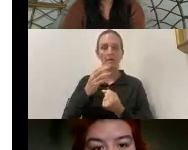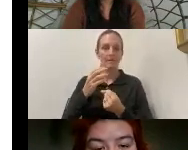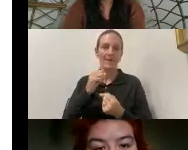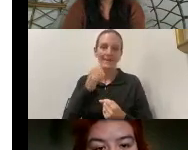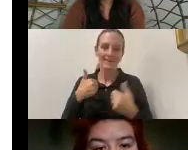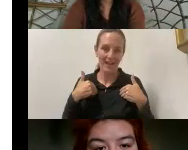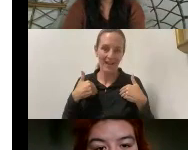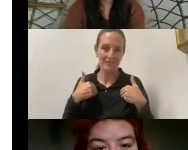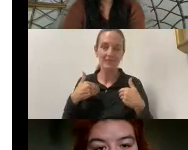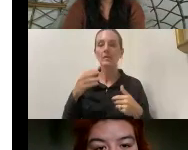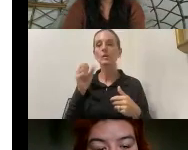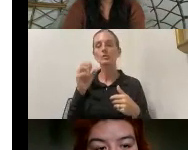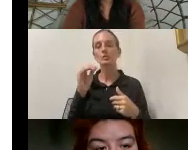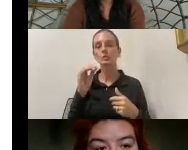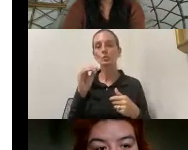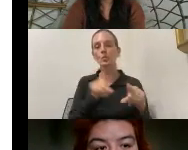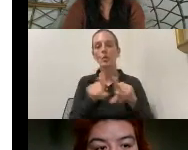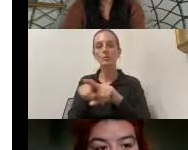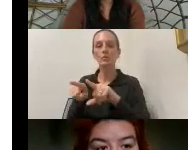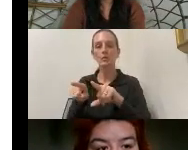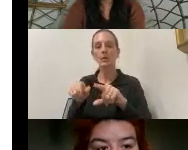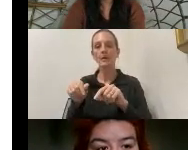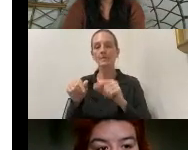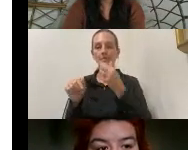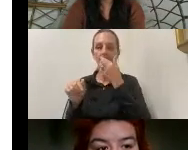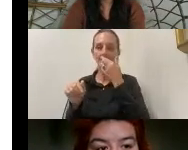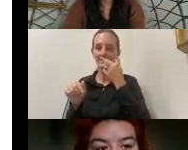And I think it was also not being talked about the future in the way that I thought it should